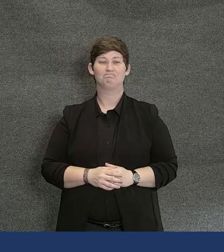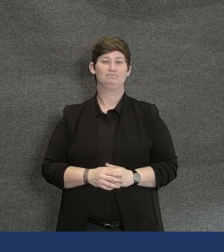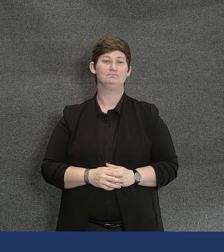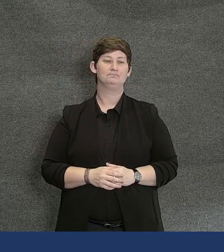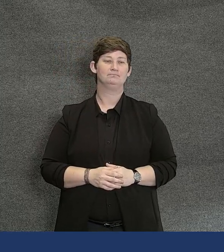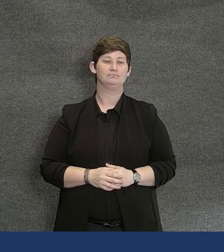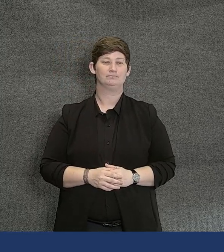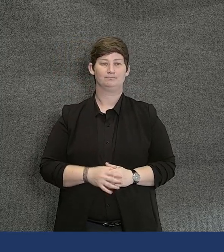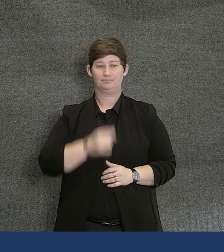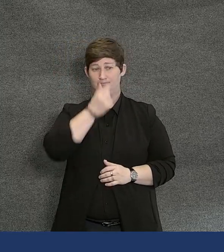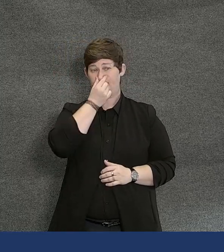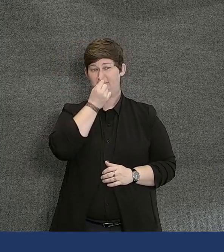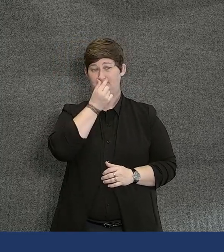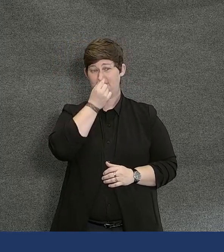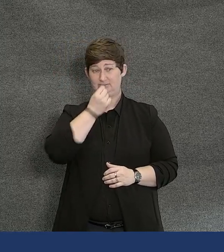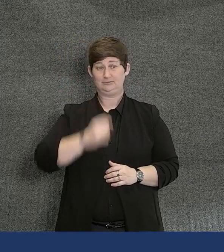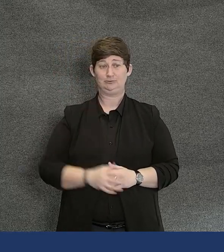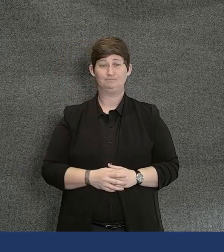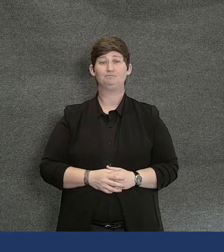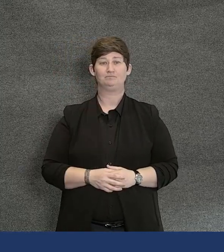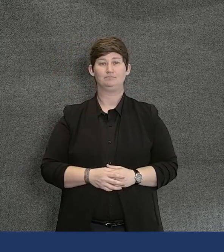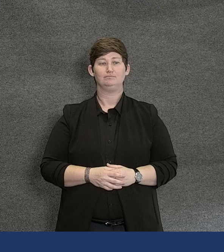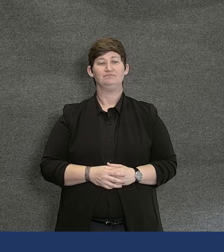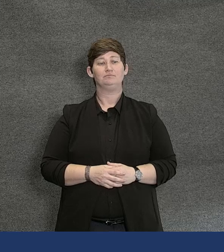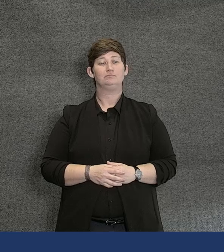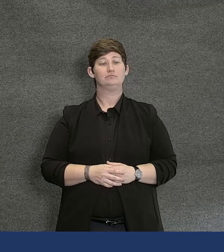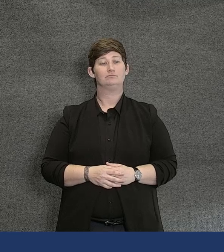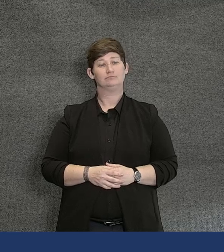yes, and so as I had said earlier,